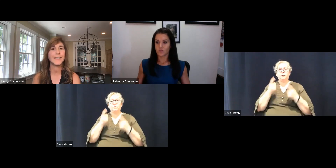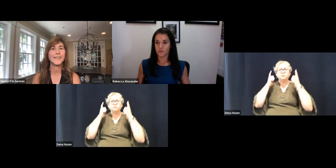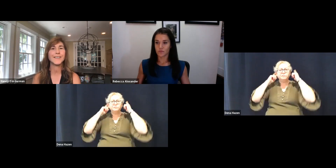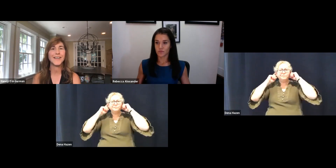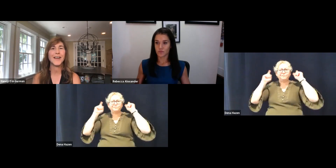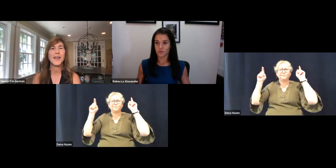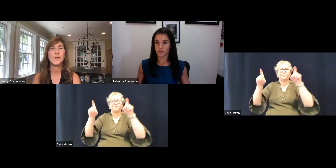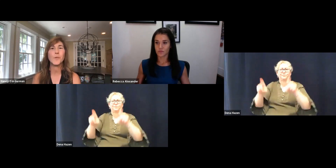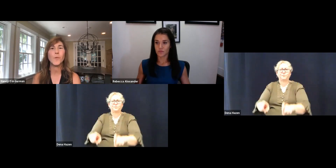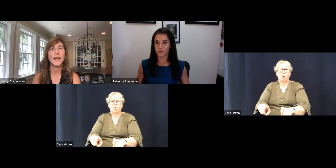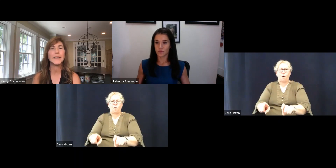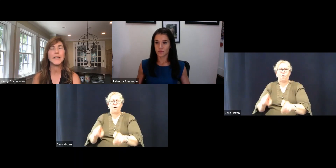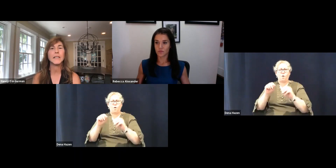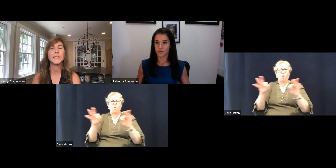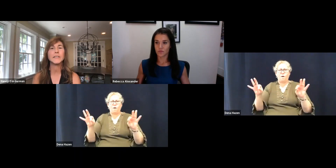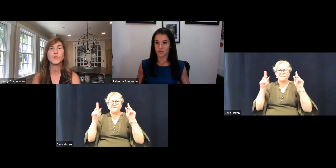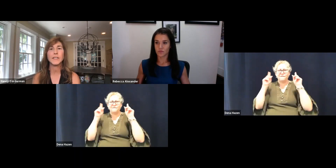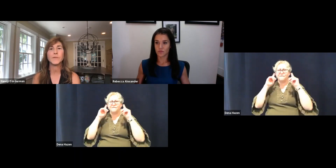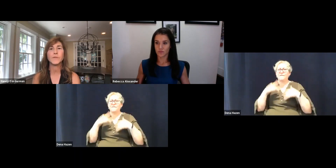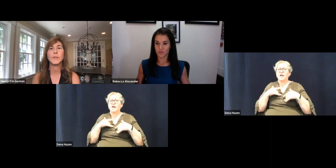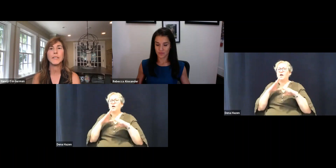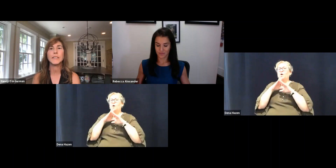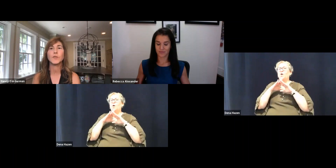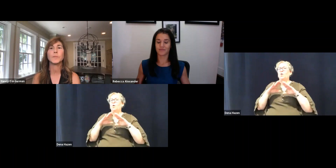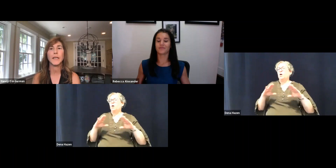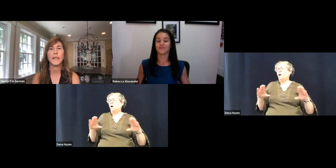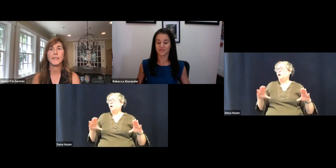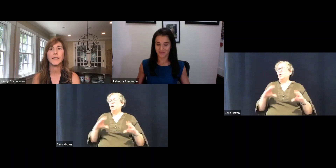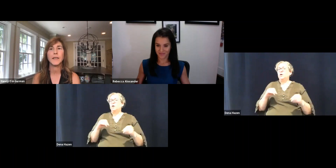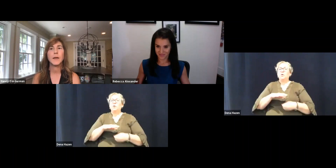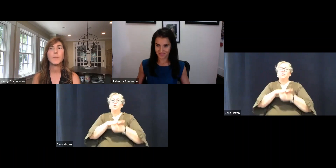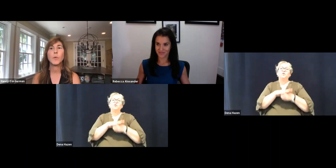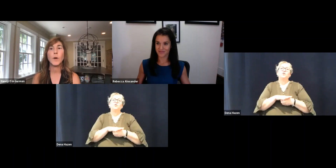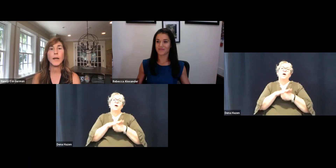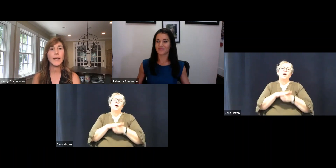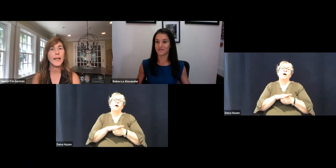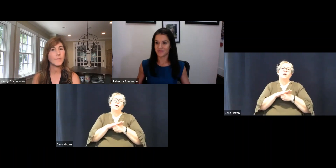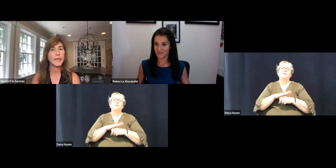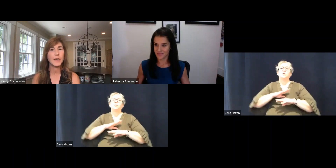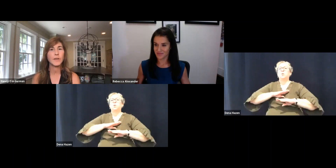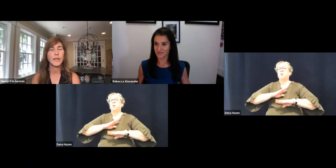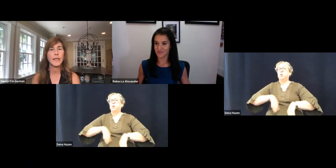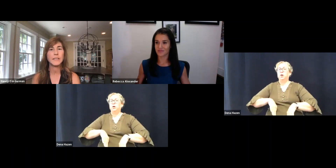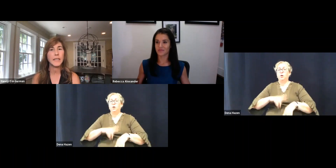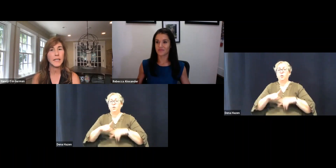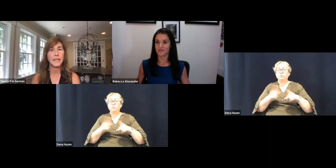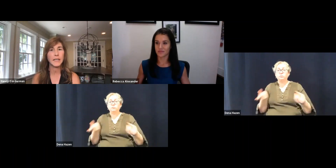it is a quiet, non-stressful, peaceful place. But when I have my hearing aids in,